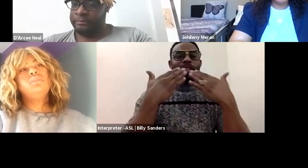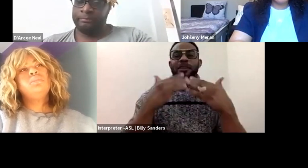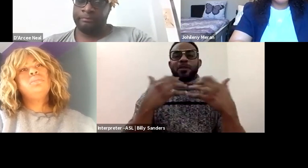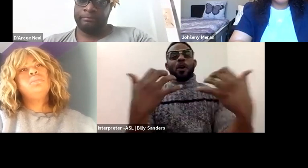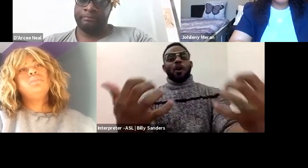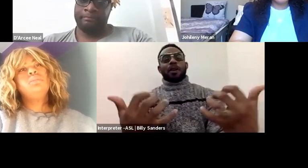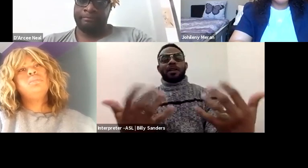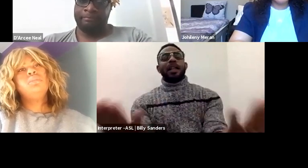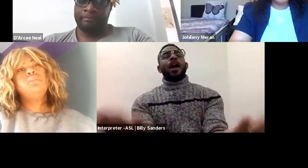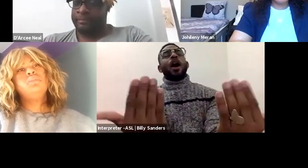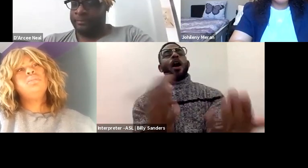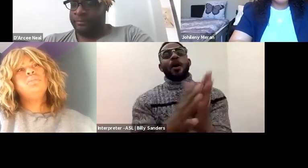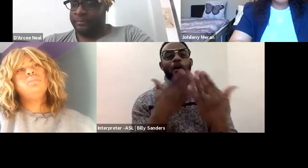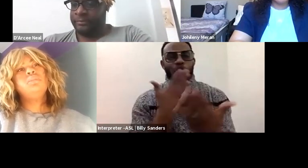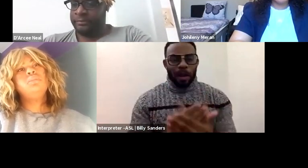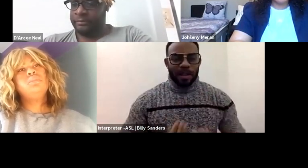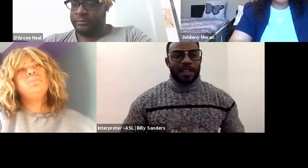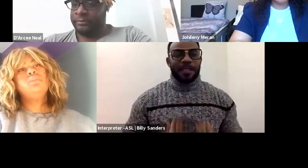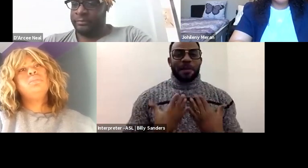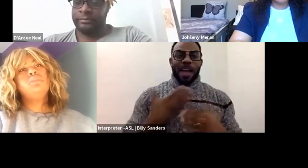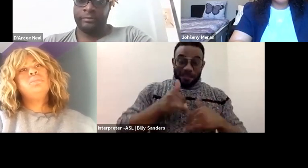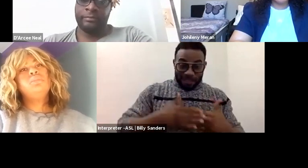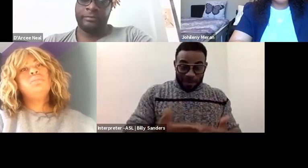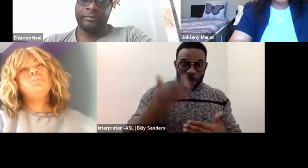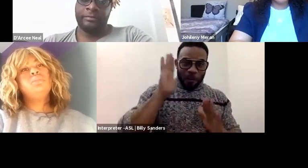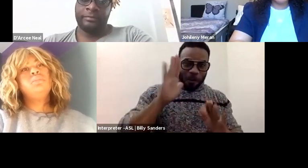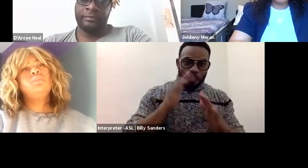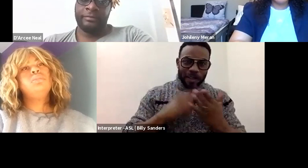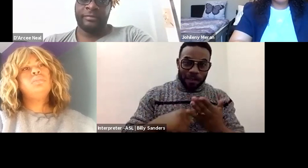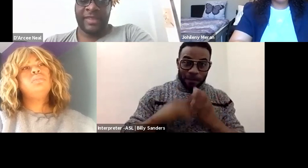Let's all be well and inspired after this wonderful conversation.